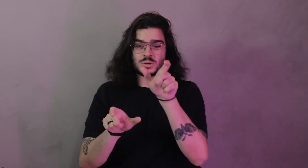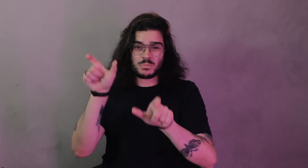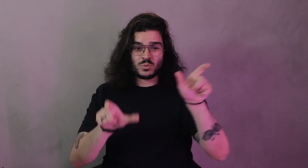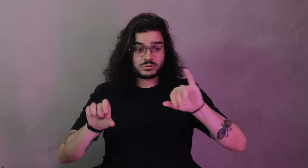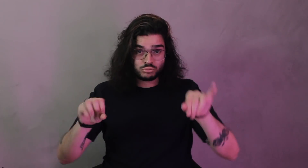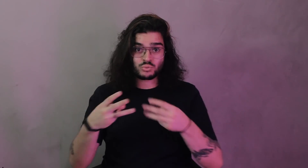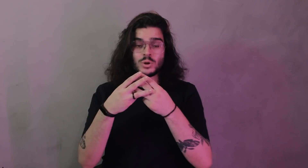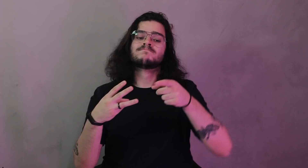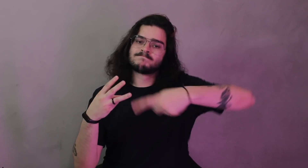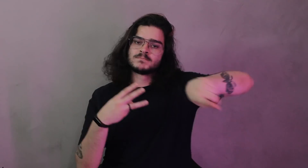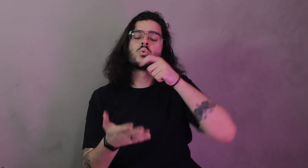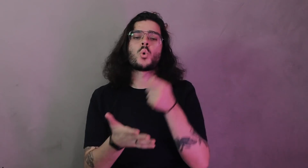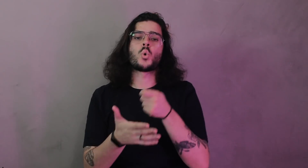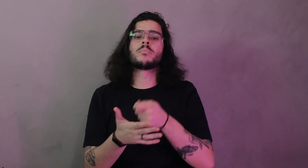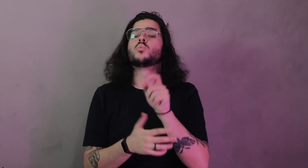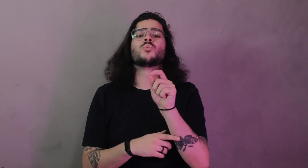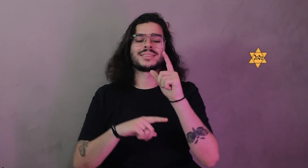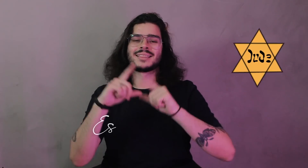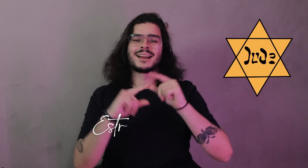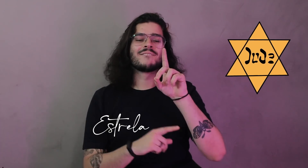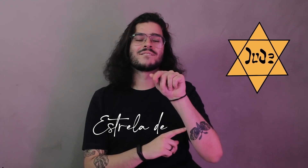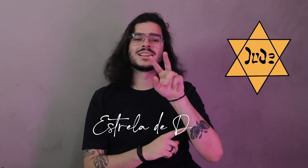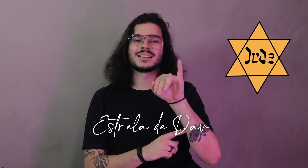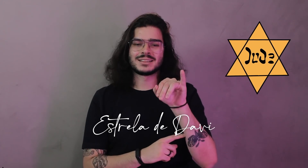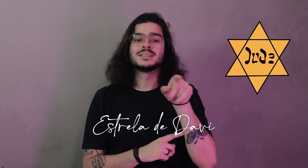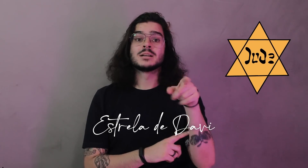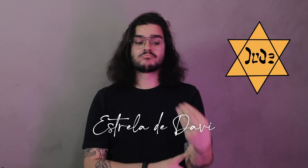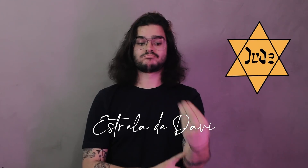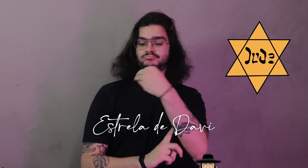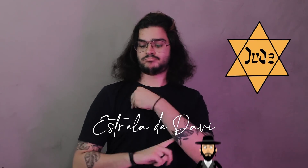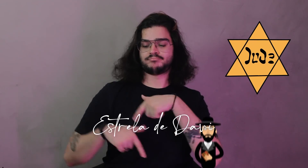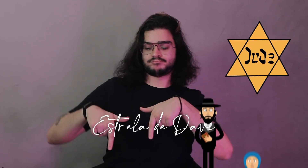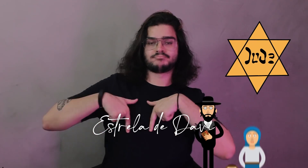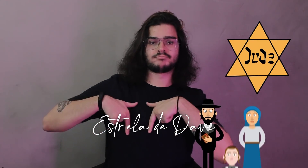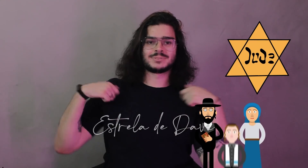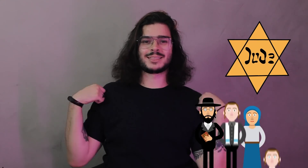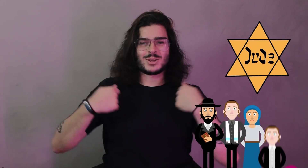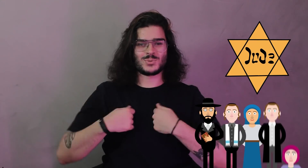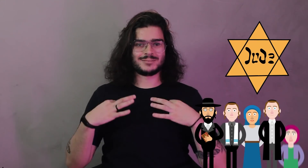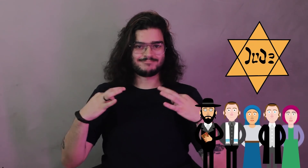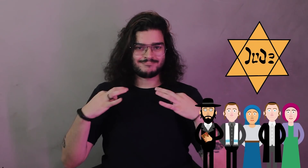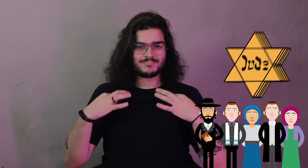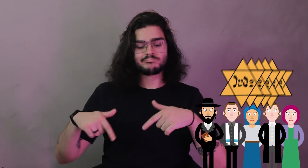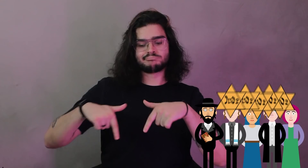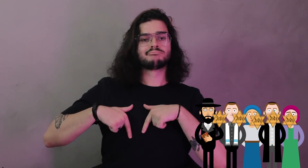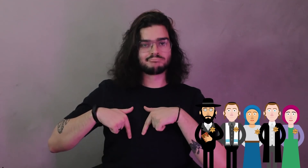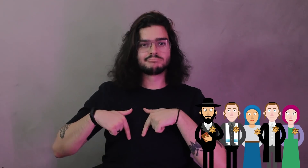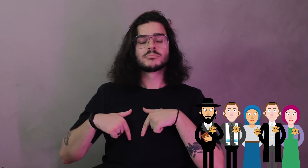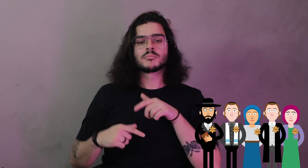Everyone was required to wear a Star of David on their clothing